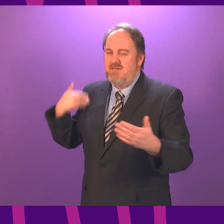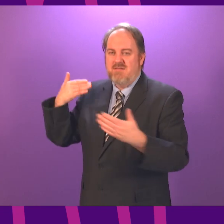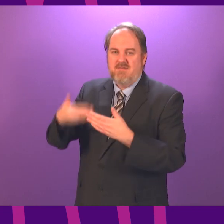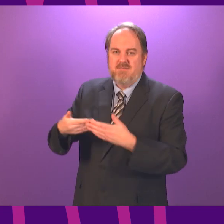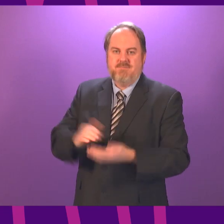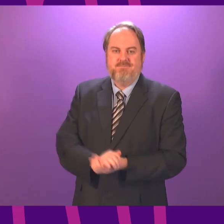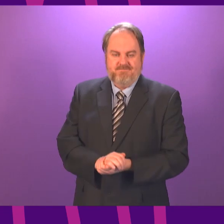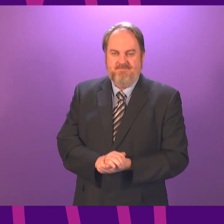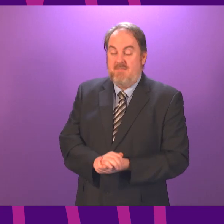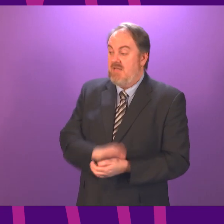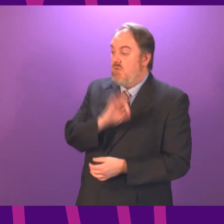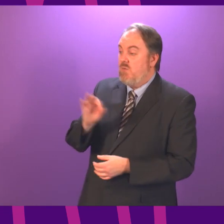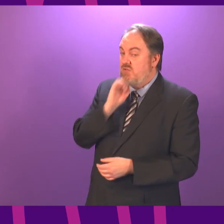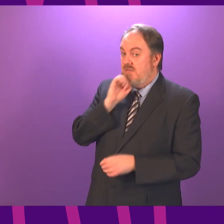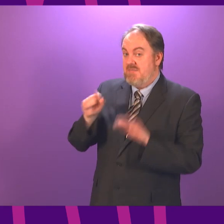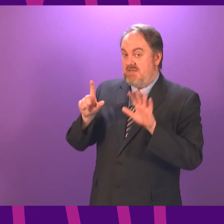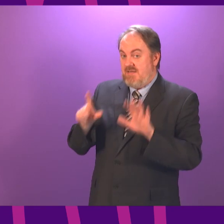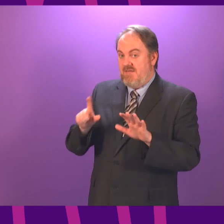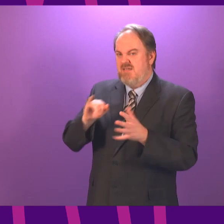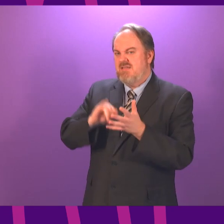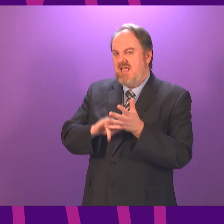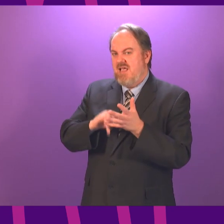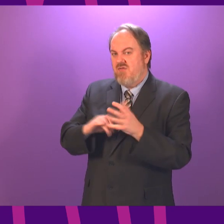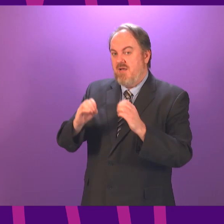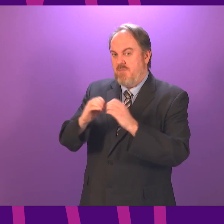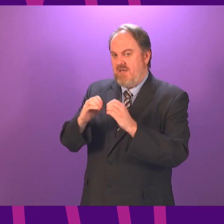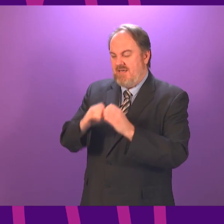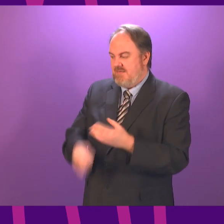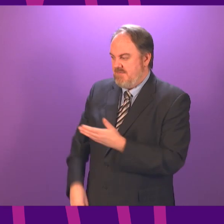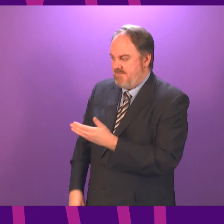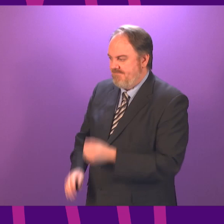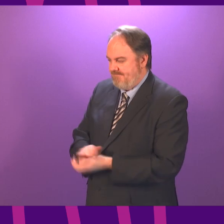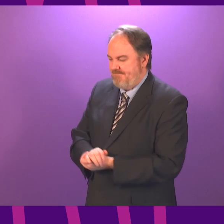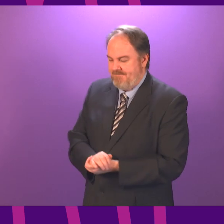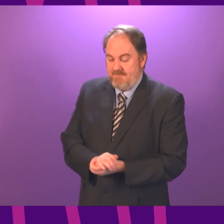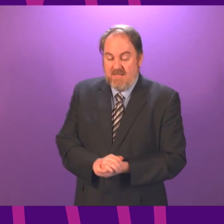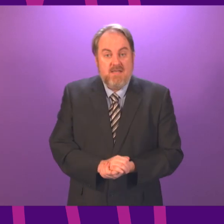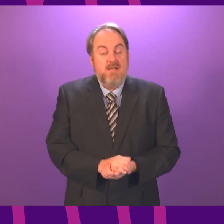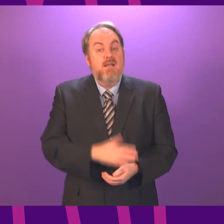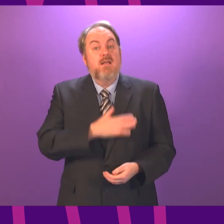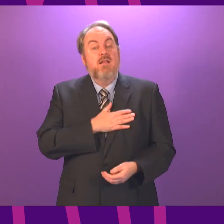Sarah Boyack (Lothian) (Lab): To ask the First Minister how the consequentials